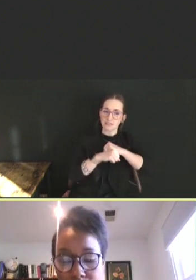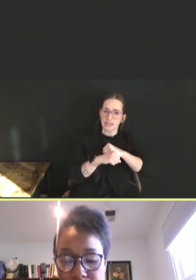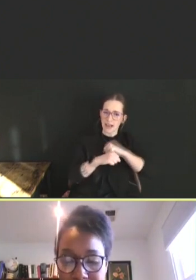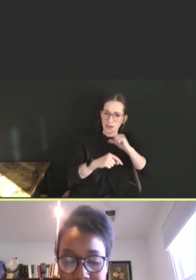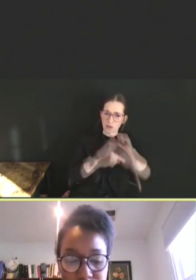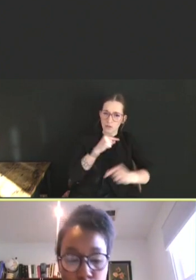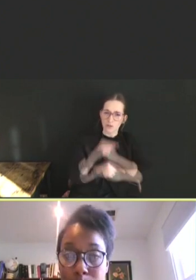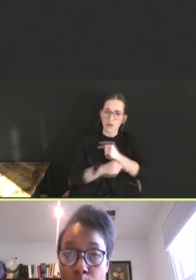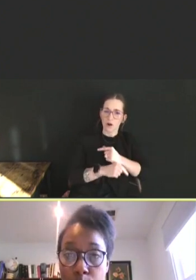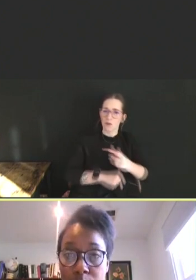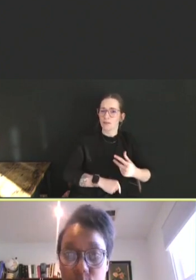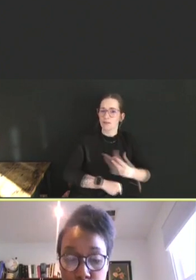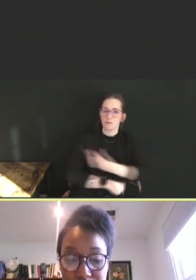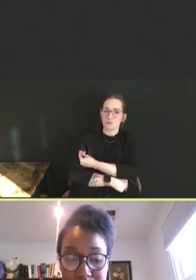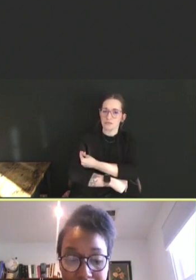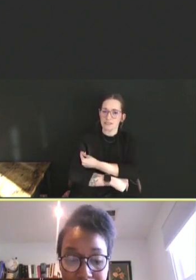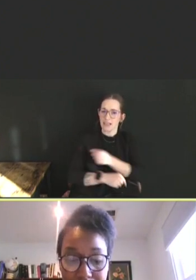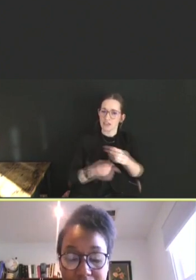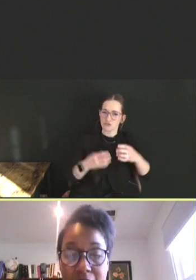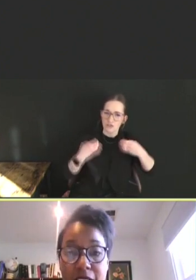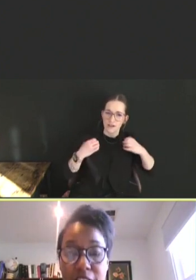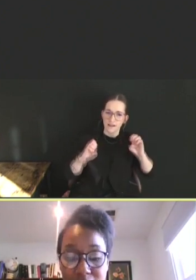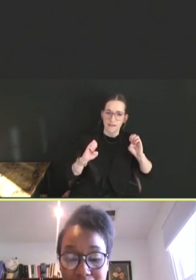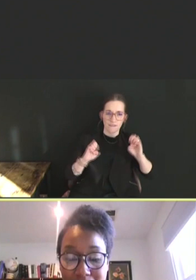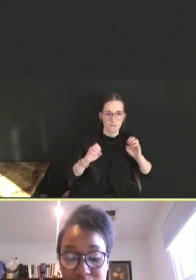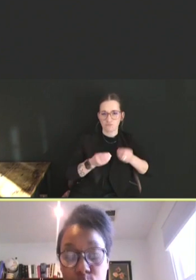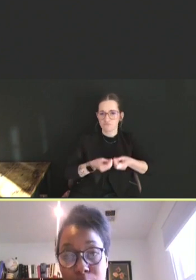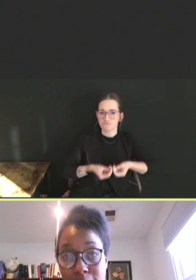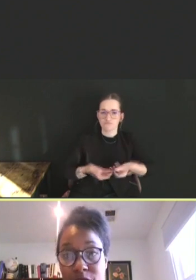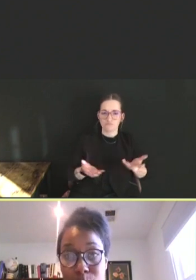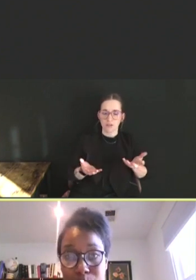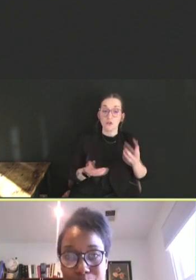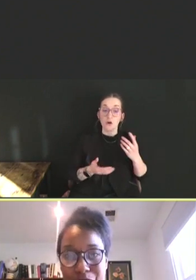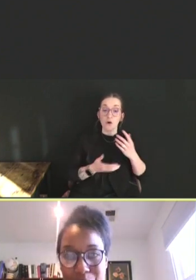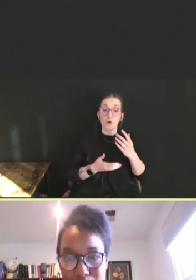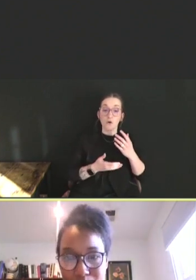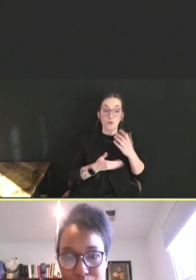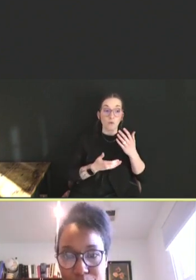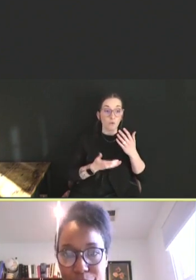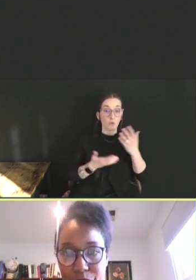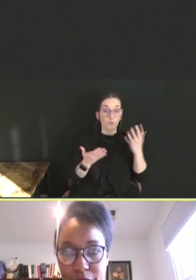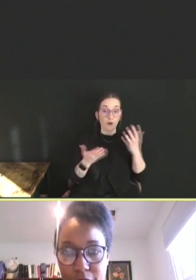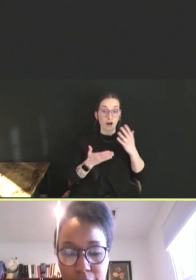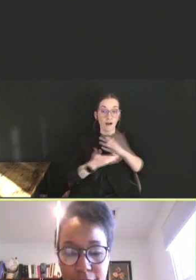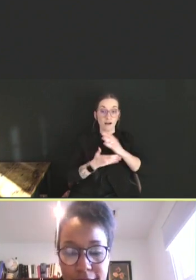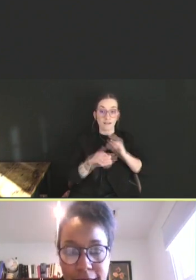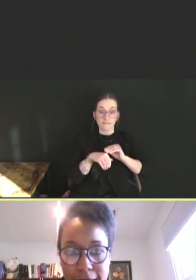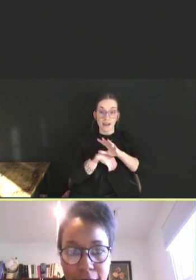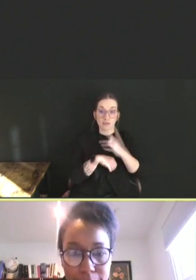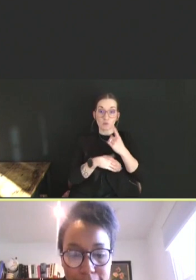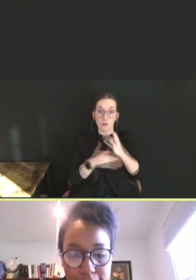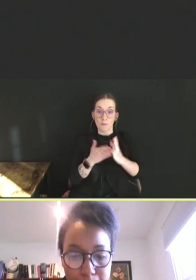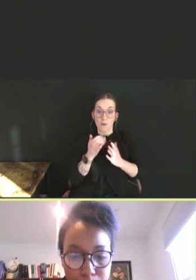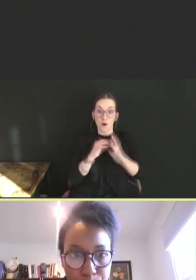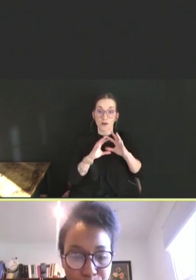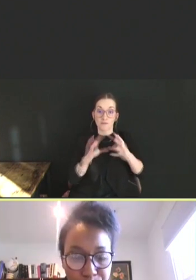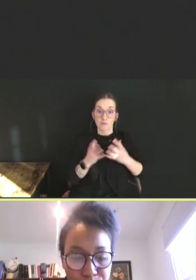What affects one part of the world today affects the rest of the world tomorrow. Next slide, please.